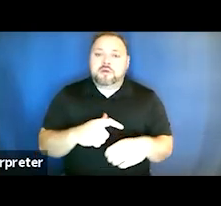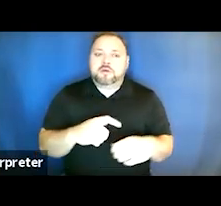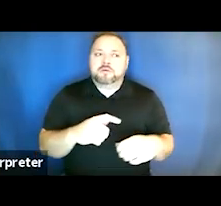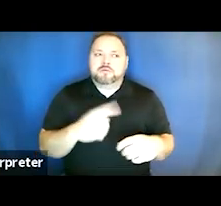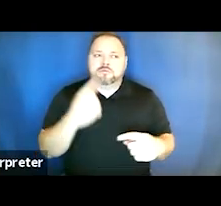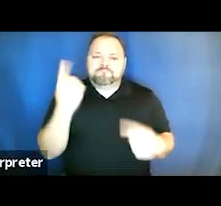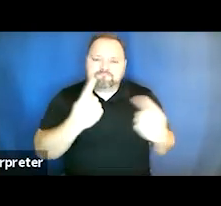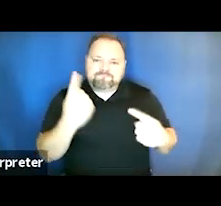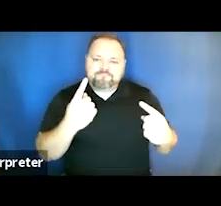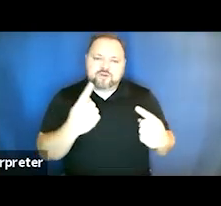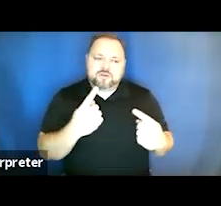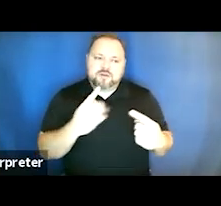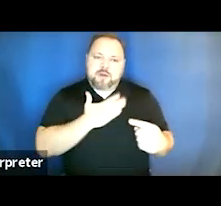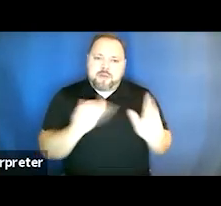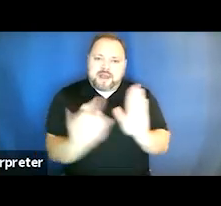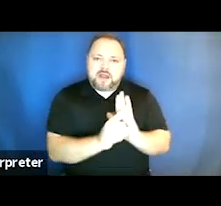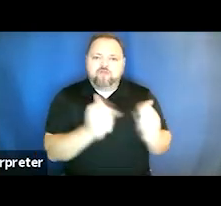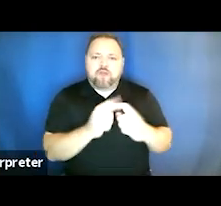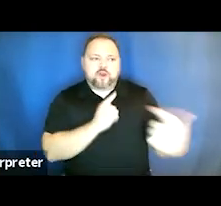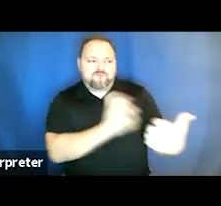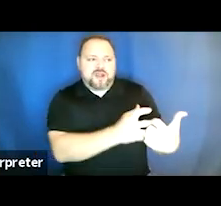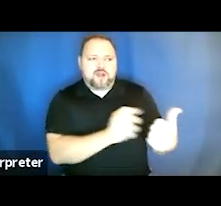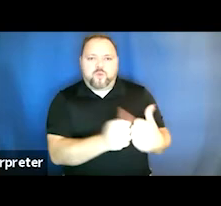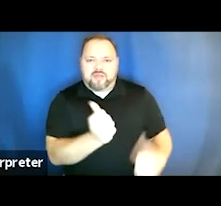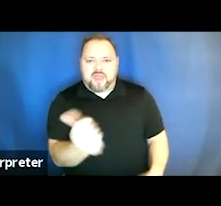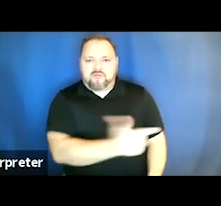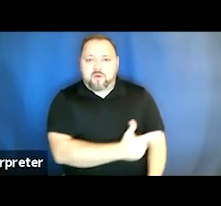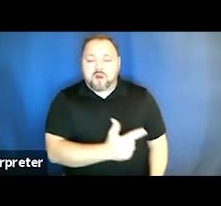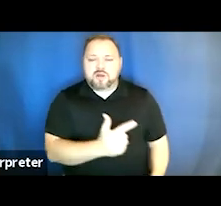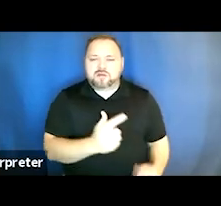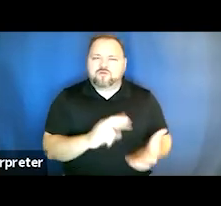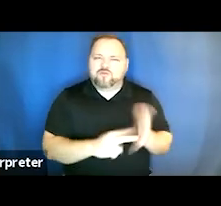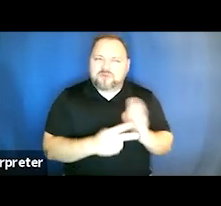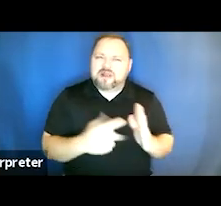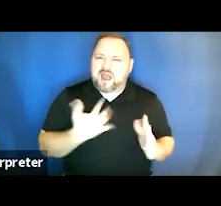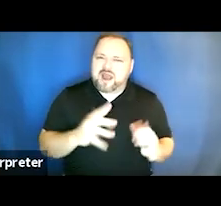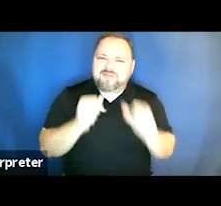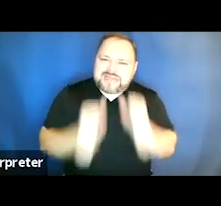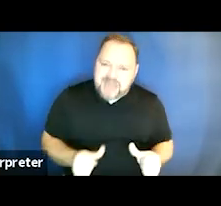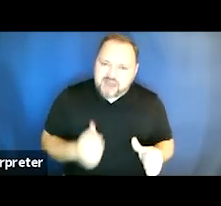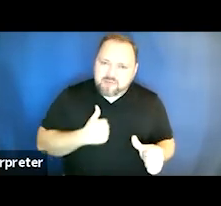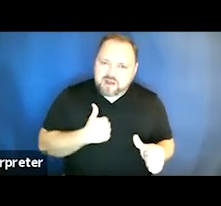trying to fit in with everybody else, and therefore denying to myself that I was different.